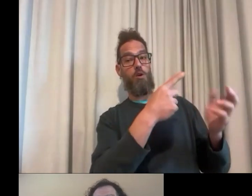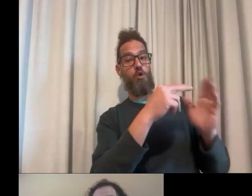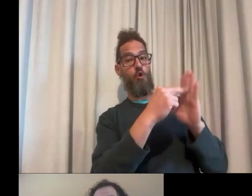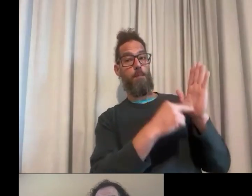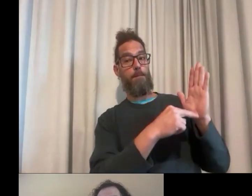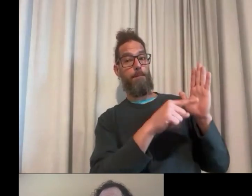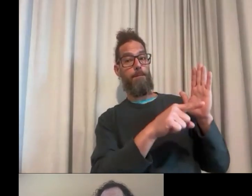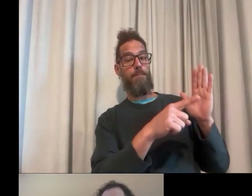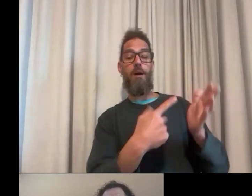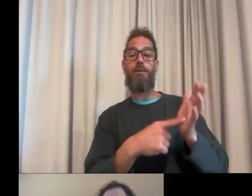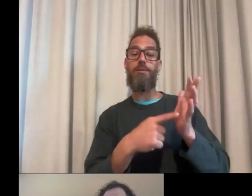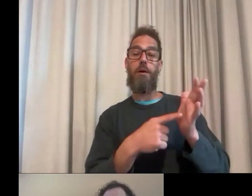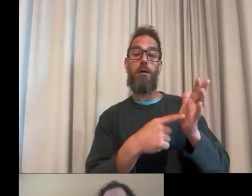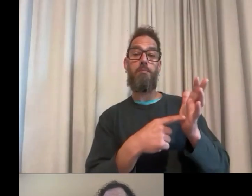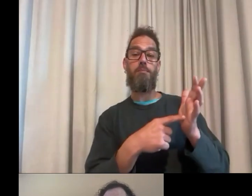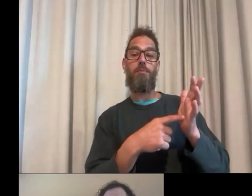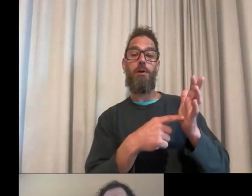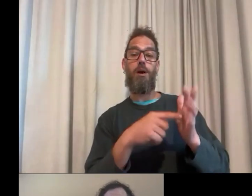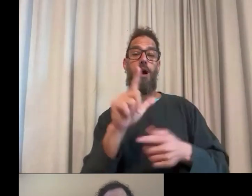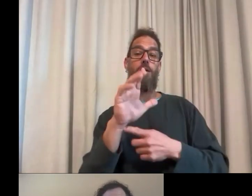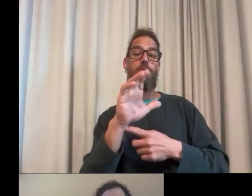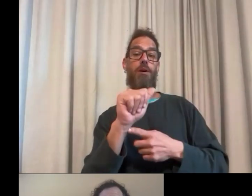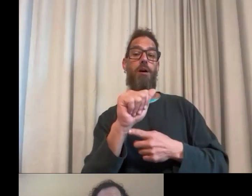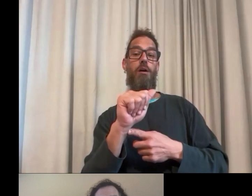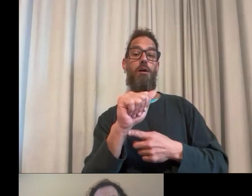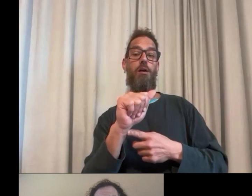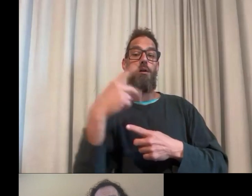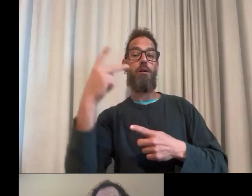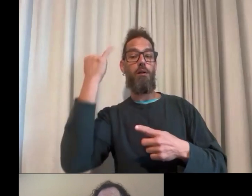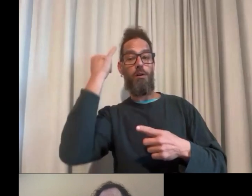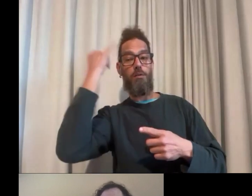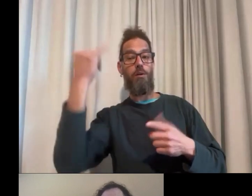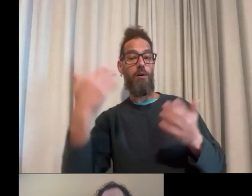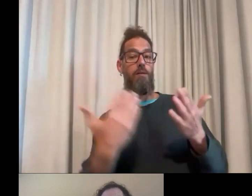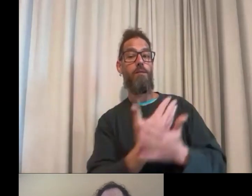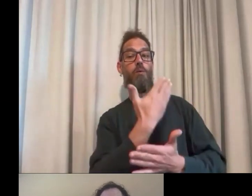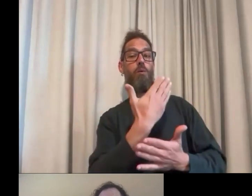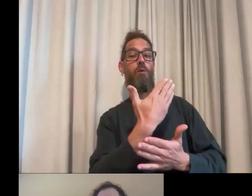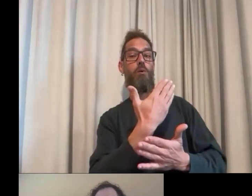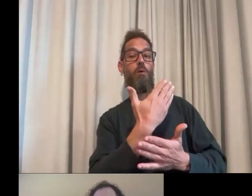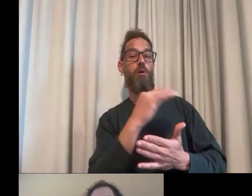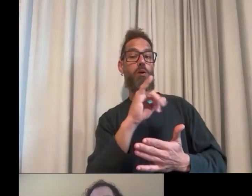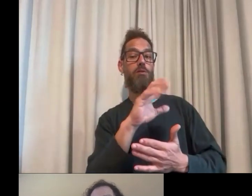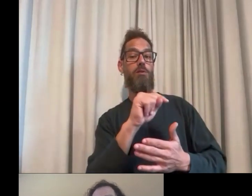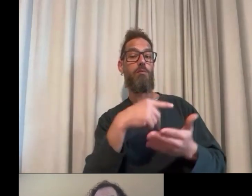standard should be published, that is to say, if Accessible Standards Canada decides to put out